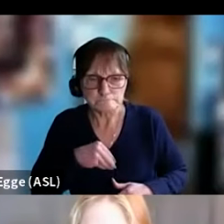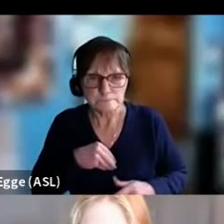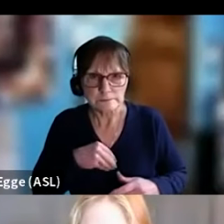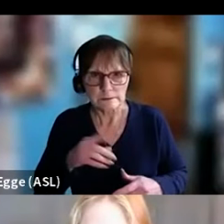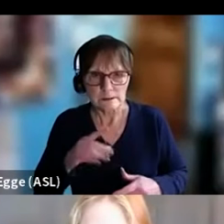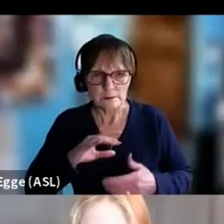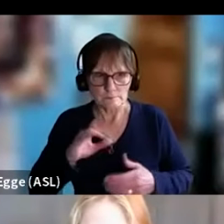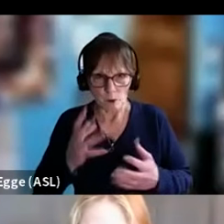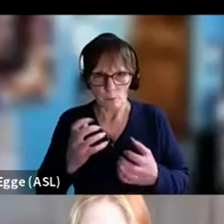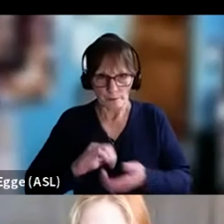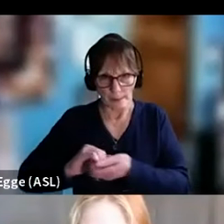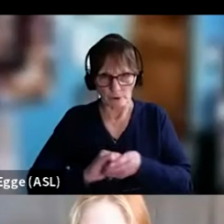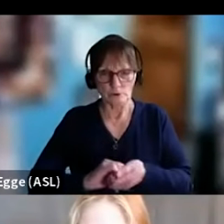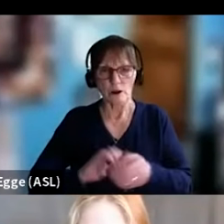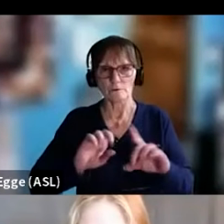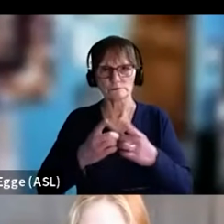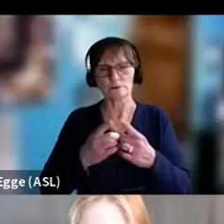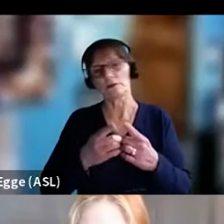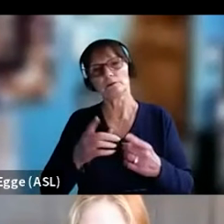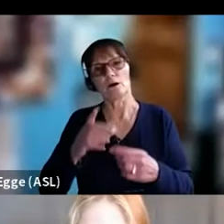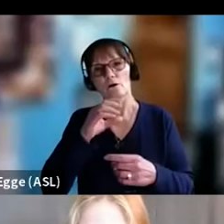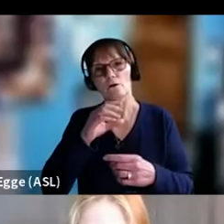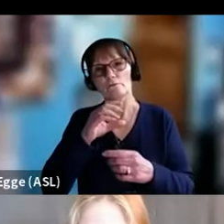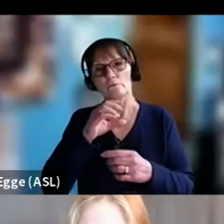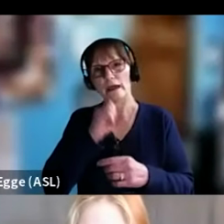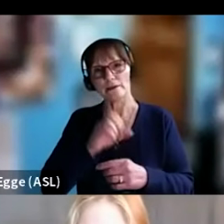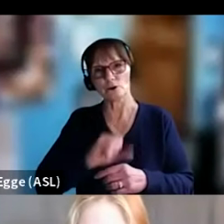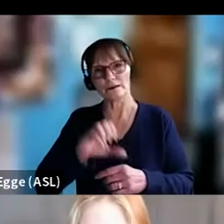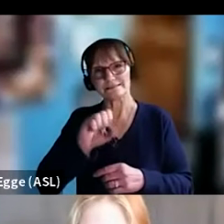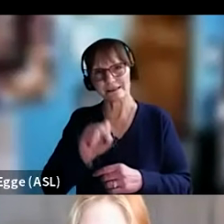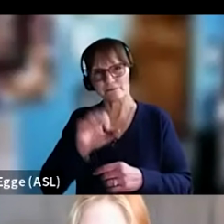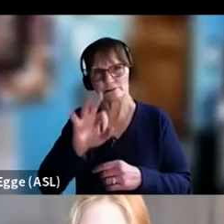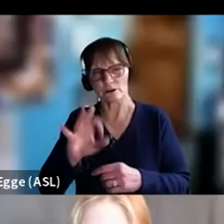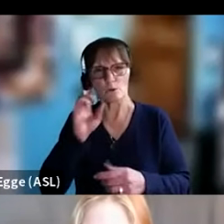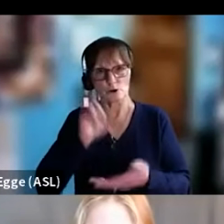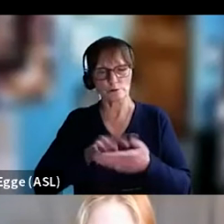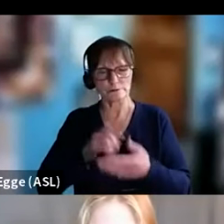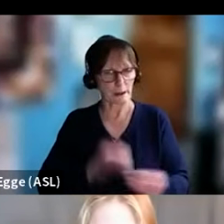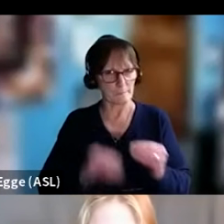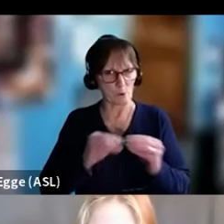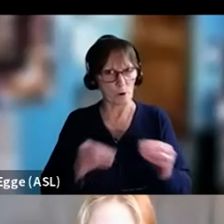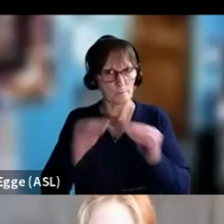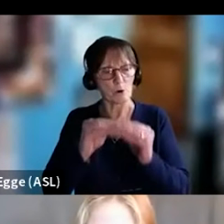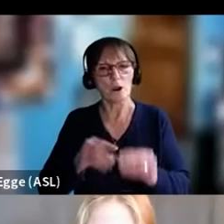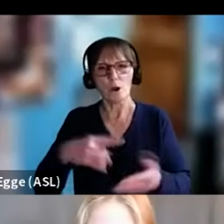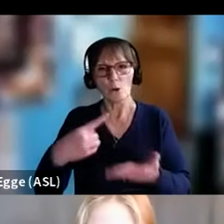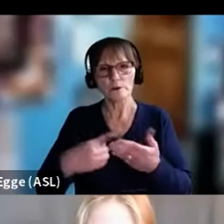when I was the Director of Aging in San Francisco and you were seeing that more and more. But we talked a lot about the importance